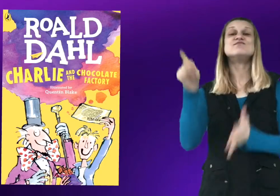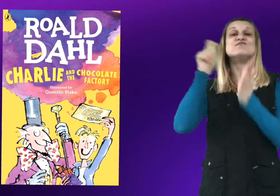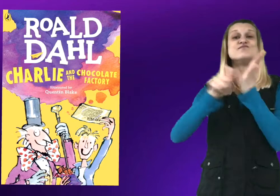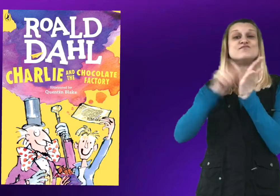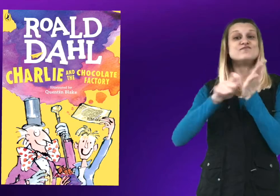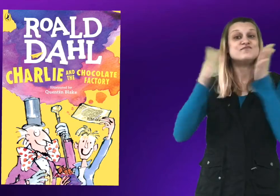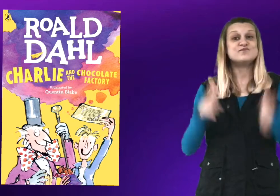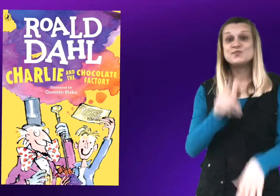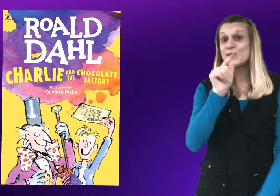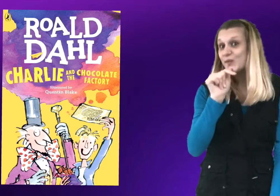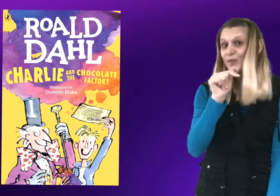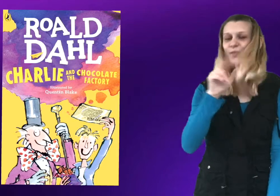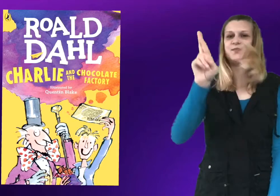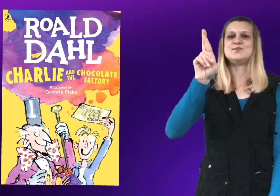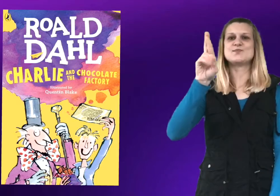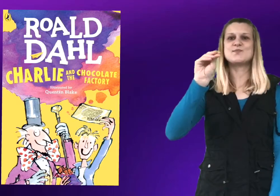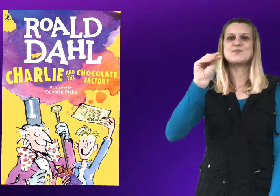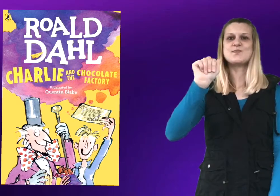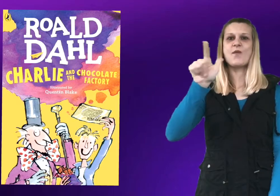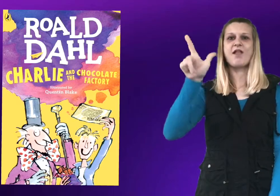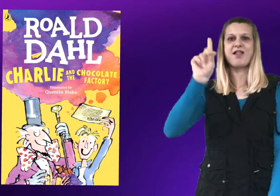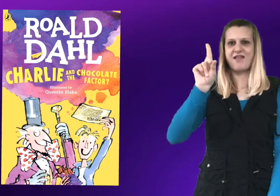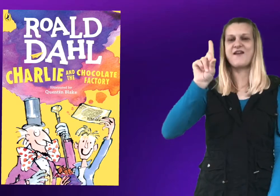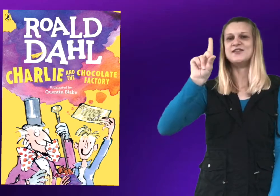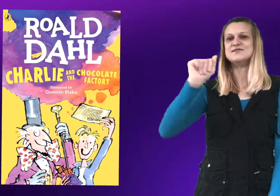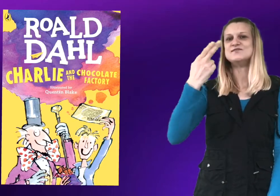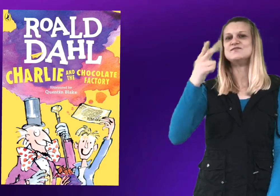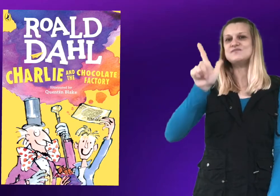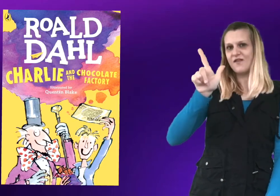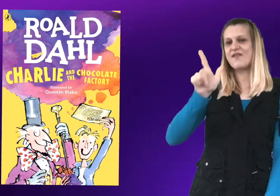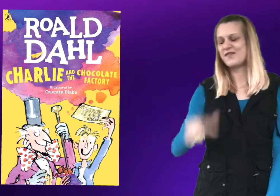Who's the author of the book? The name is Roald Dahl.